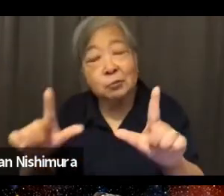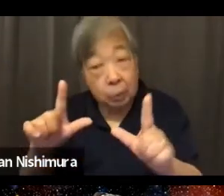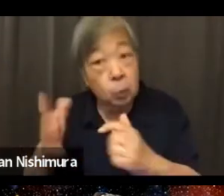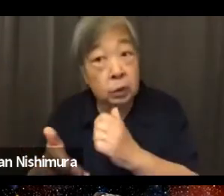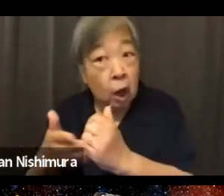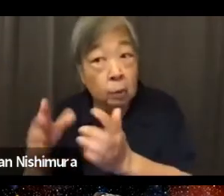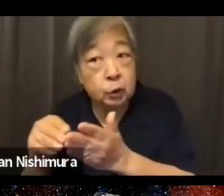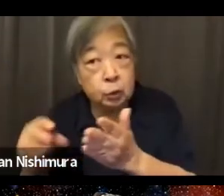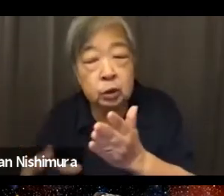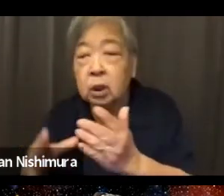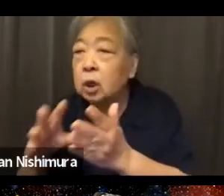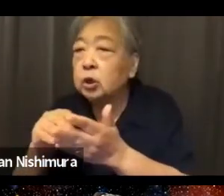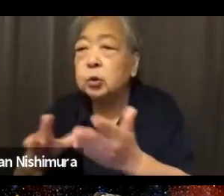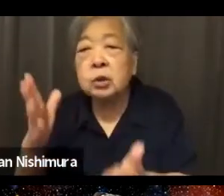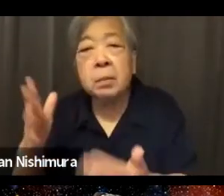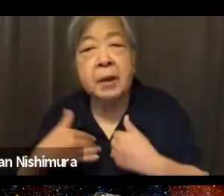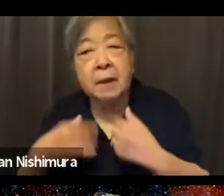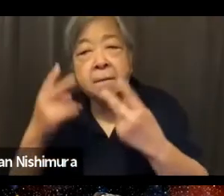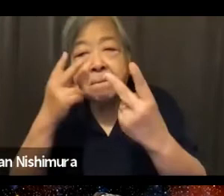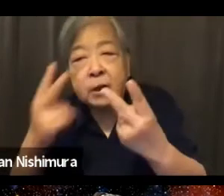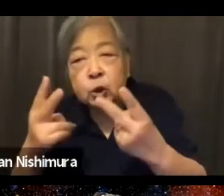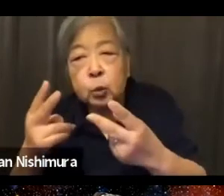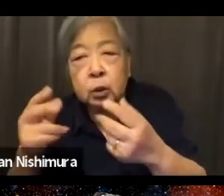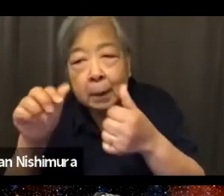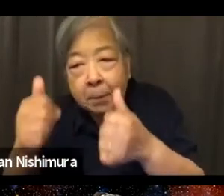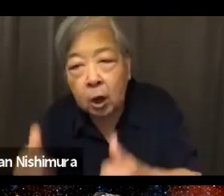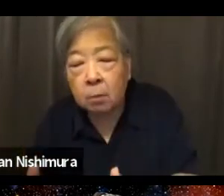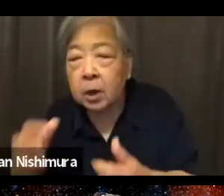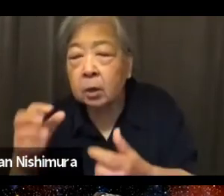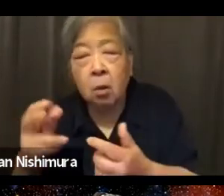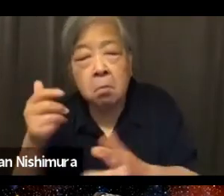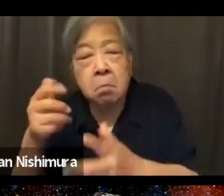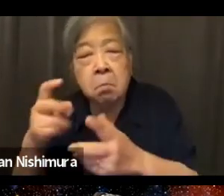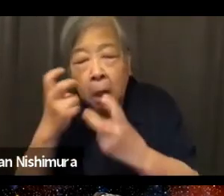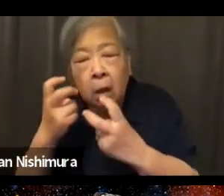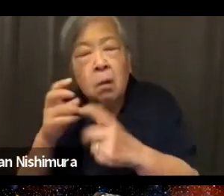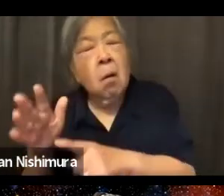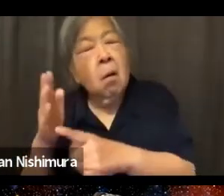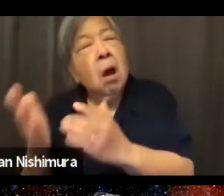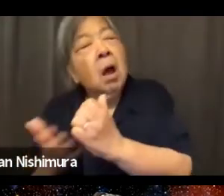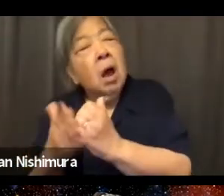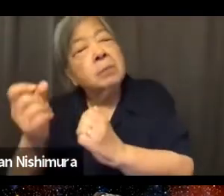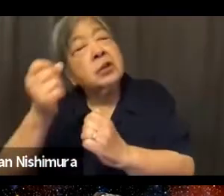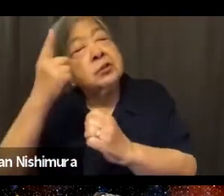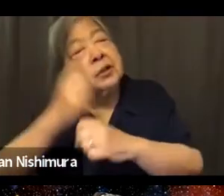a visual impairment or are blind understand what is going on on the screen.